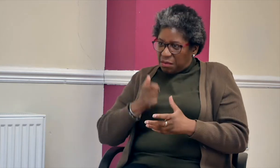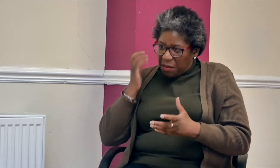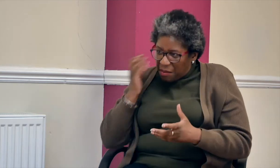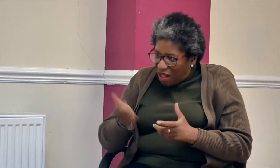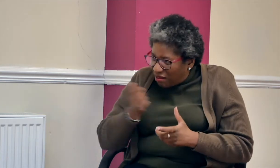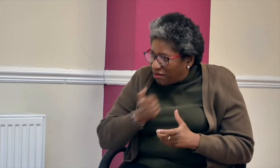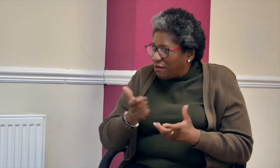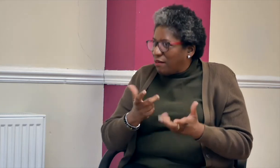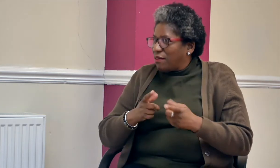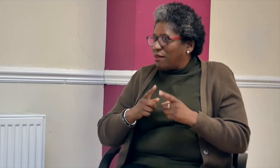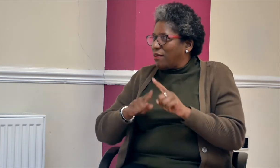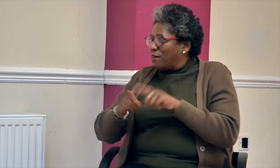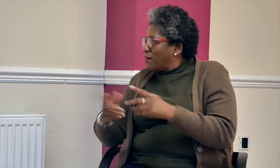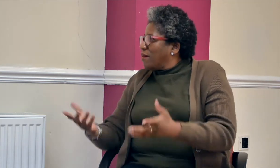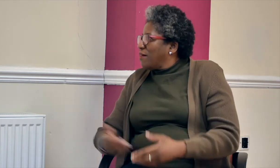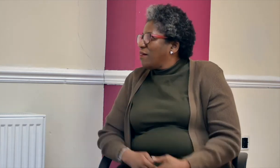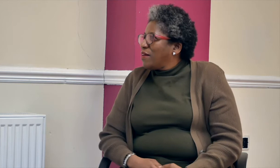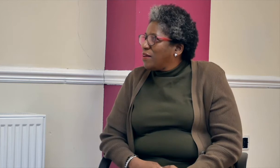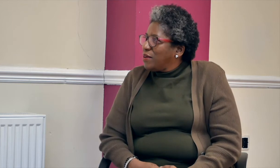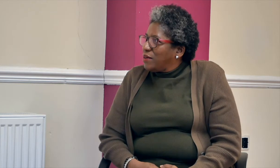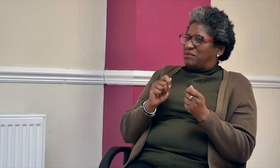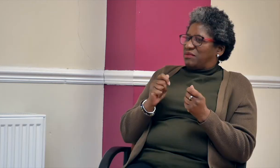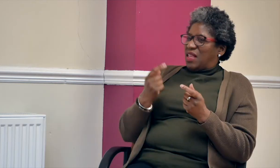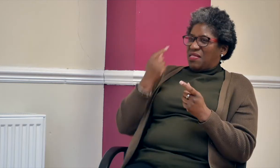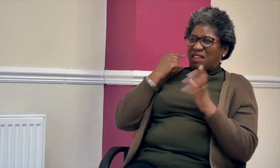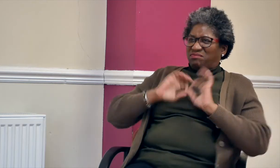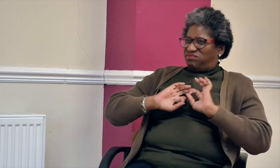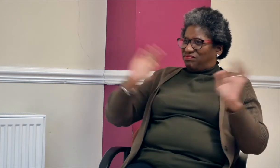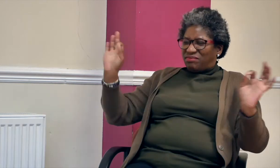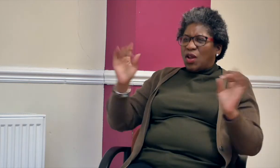We've got so many options with mobile phones... That time we had nothing.